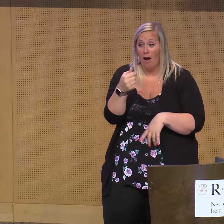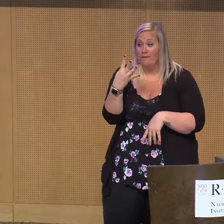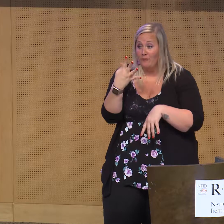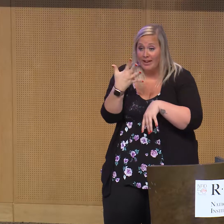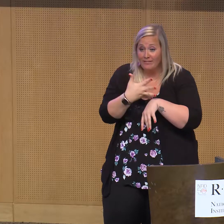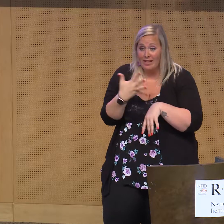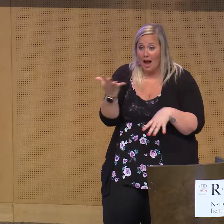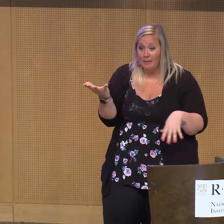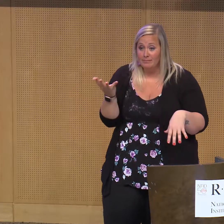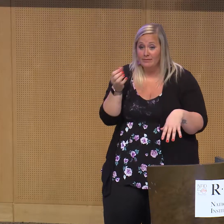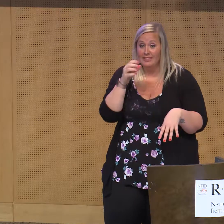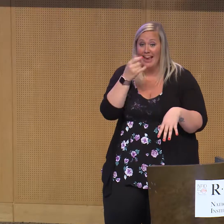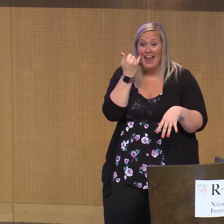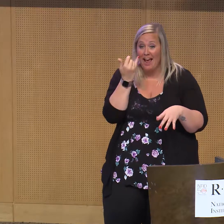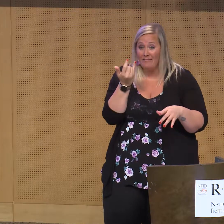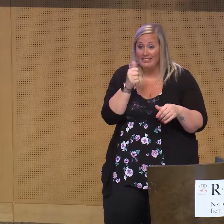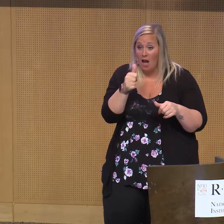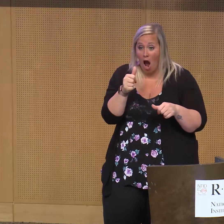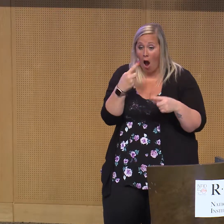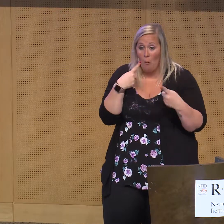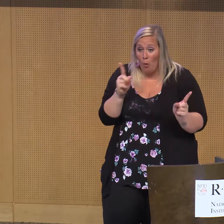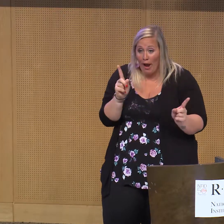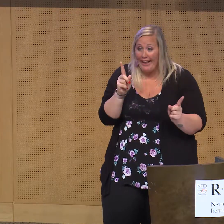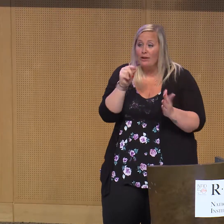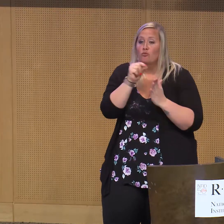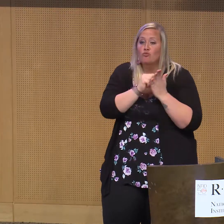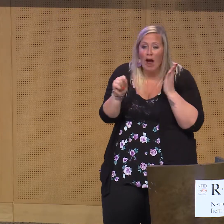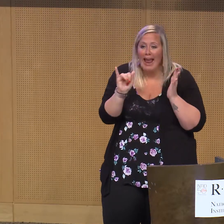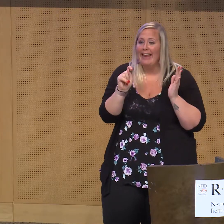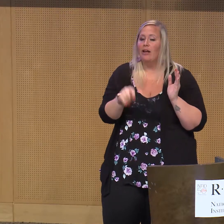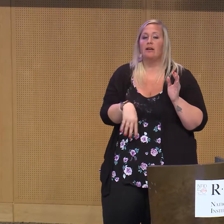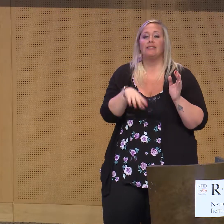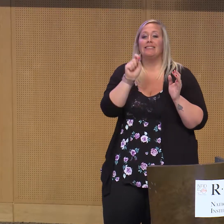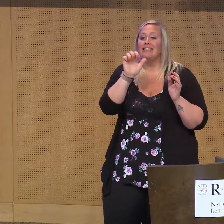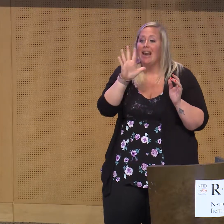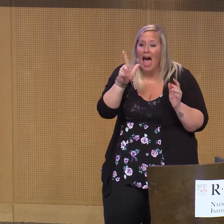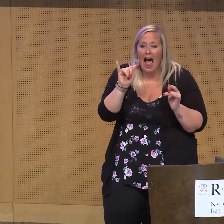And I don't care if someone has to repeat themselves 4 or 5 times. If it's not working, write it down,